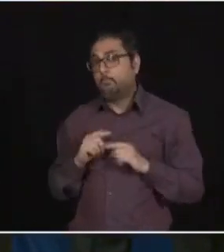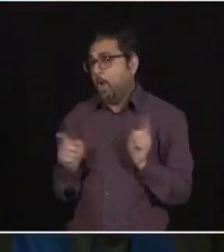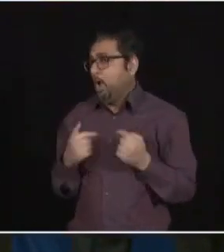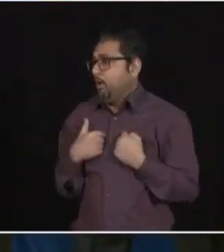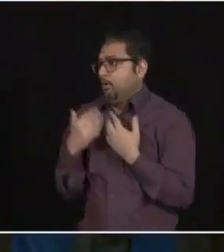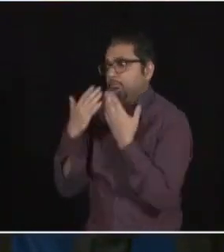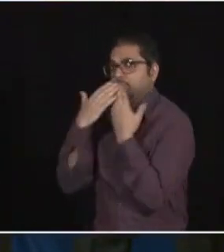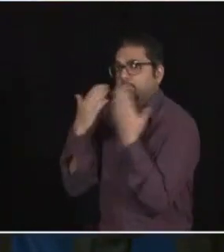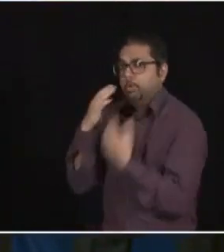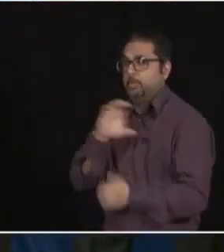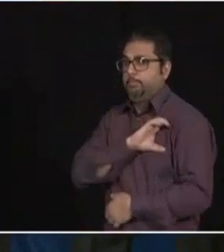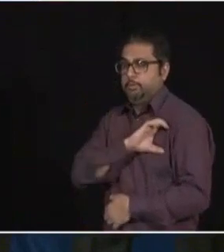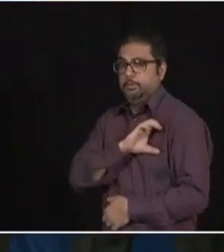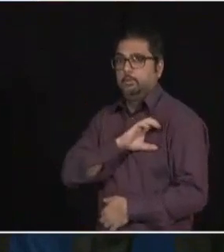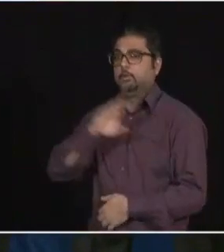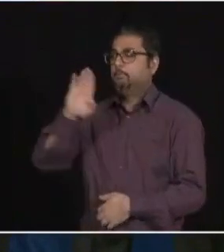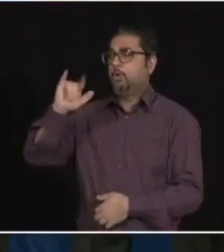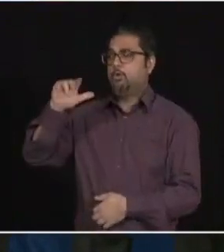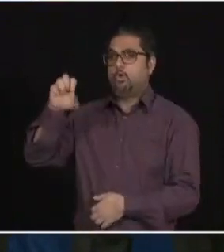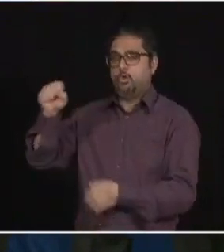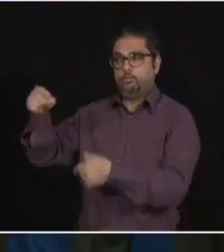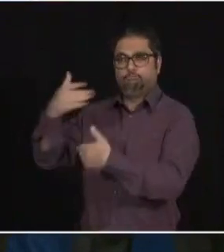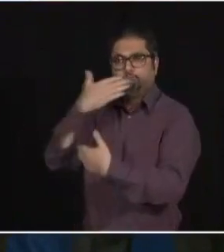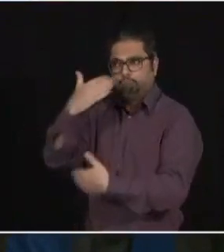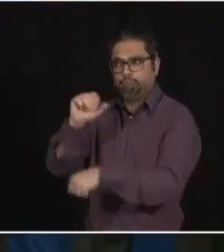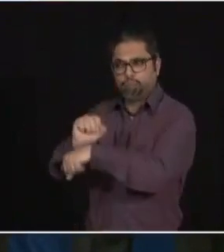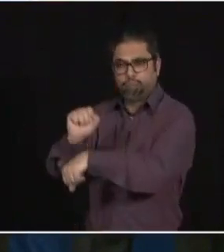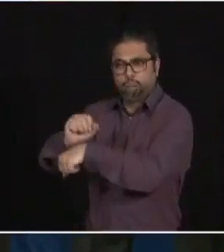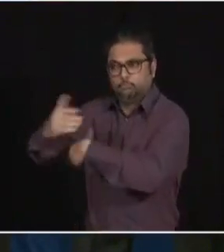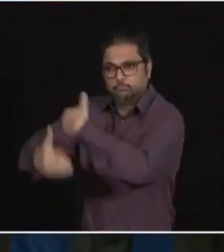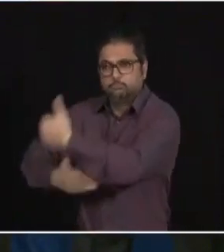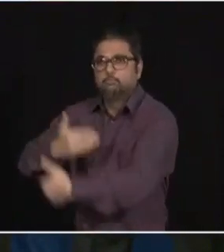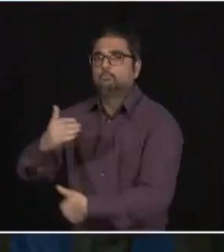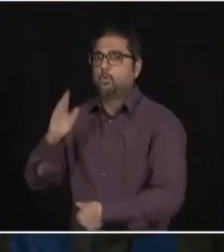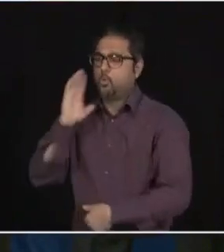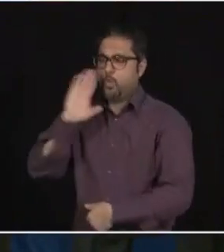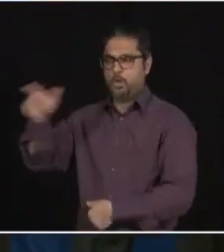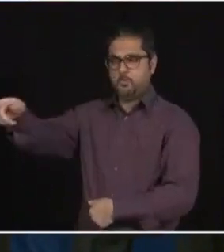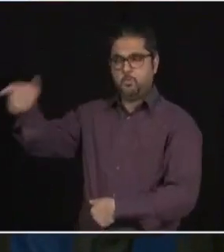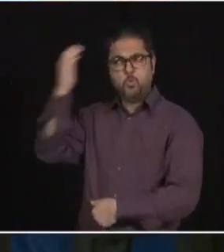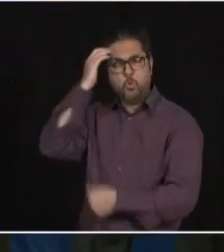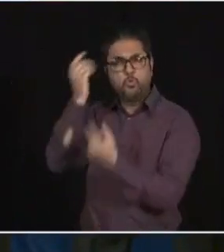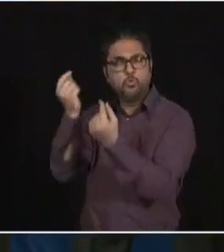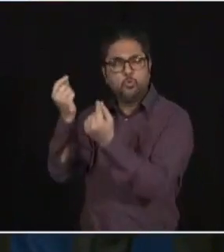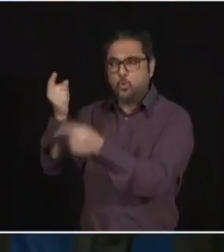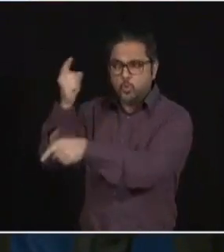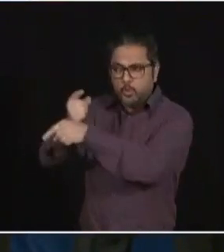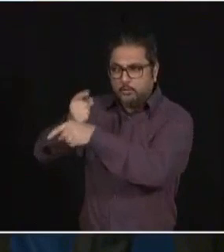I think the world of them. They're doing an incredible job and I'm sure they'll do the right thing.